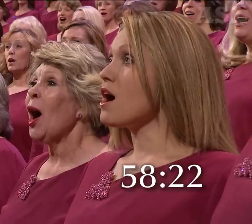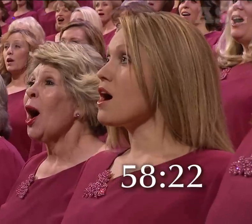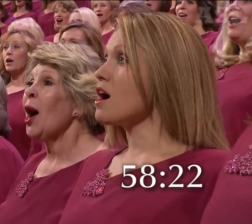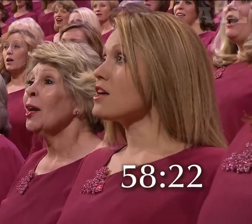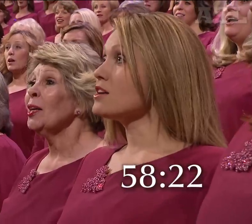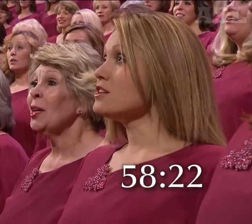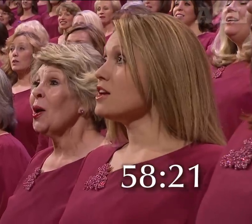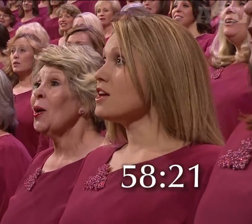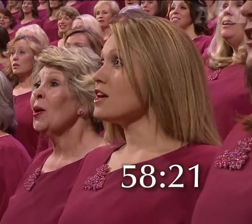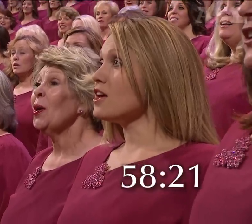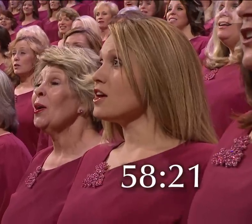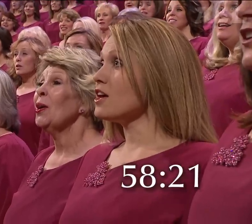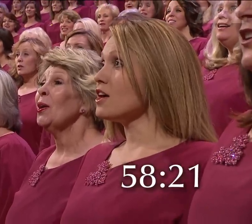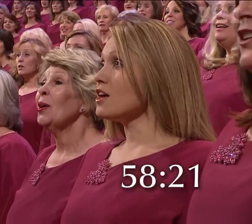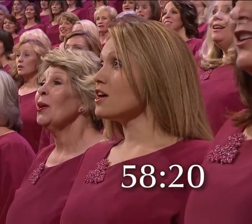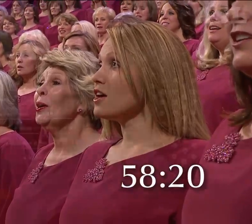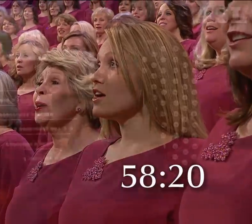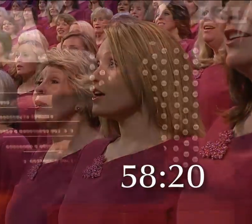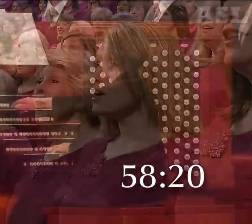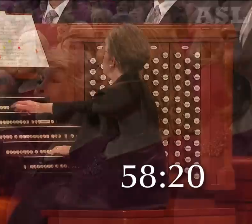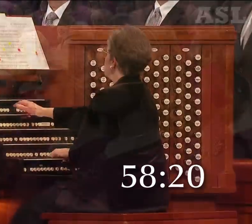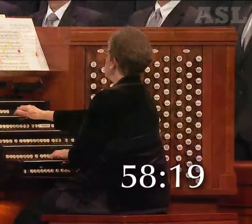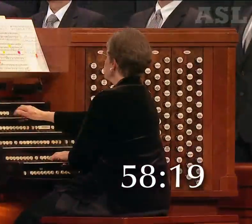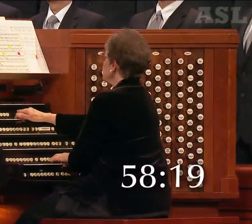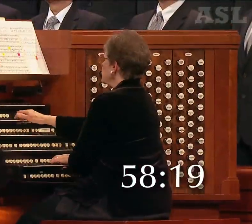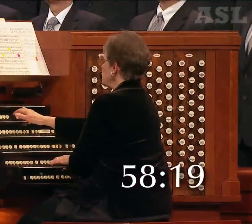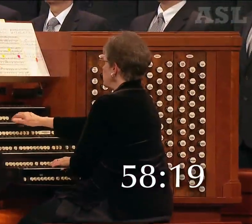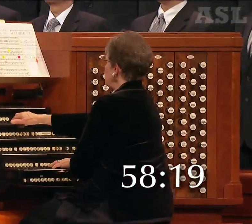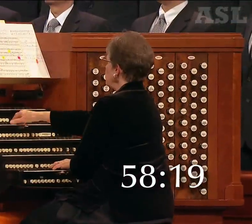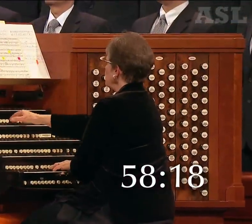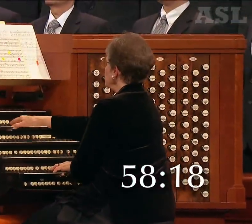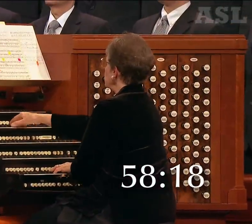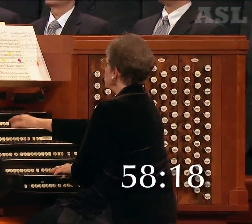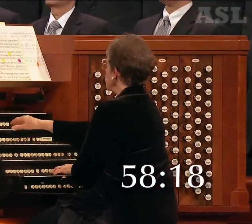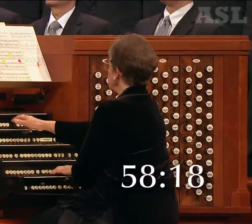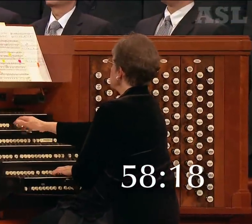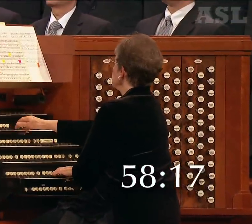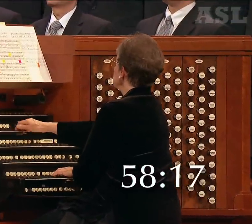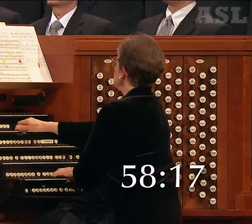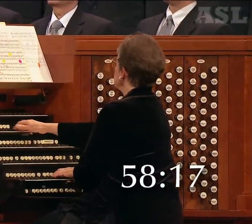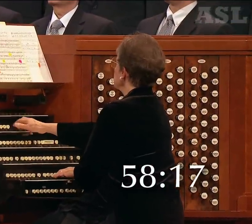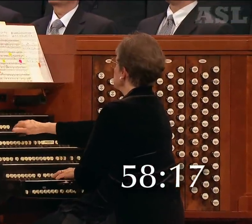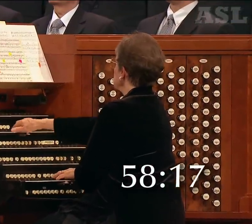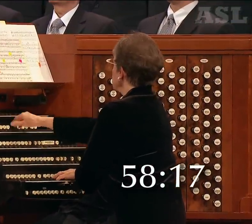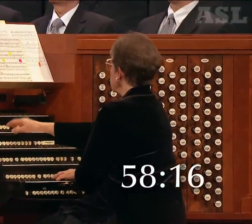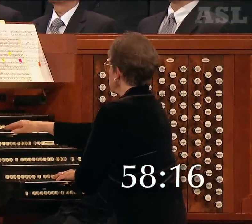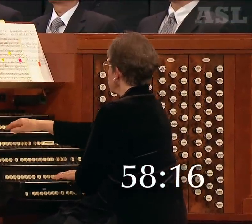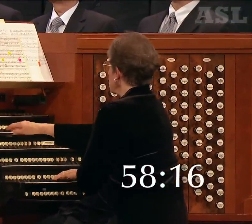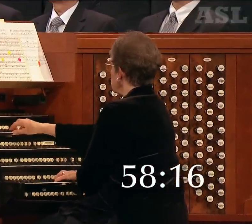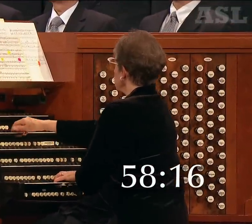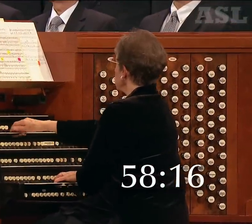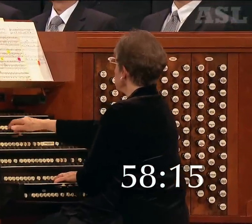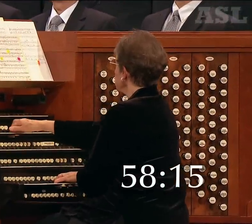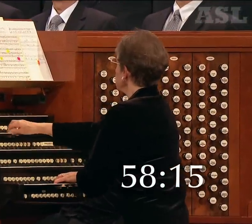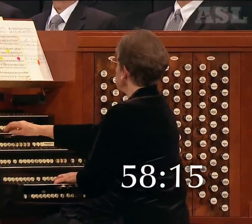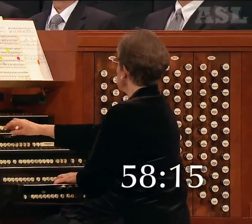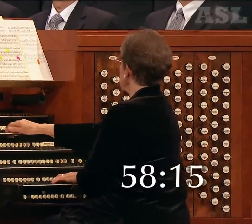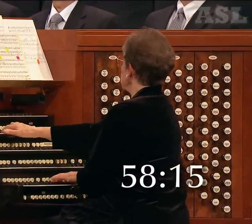THIS IS THE ENGLISH CLOSED CAPTION CHANNEL OF THE CHURCH OF JESUS CHRIST OF LATTER-DAY SAINTS.